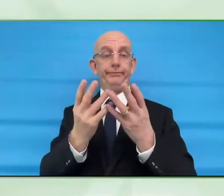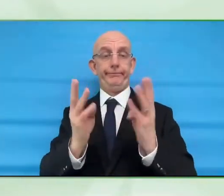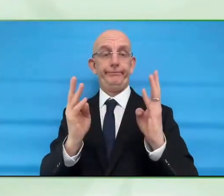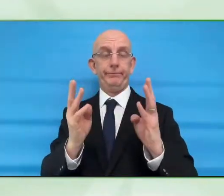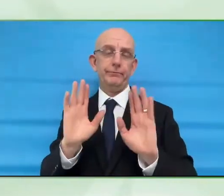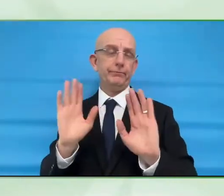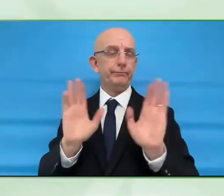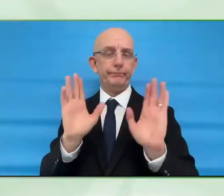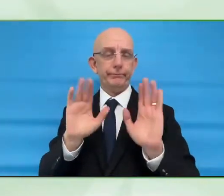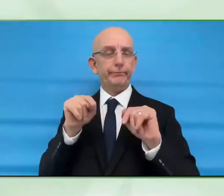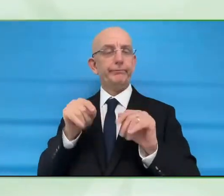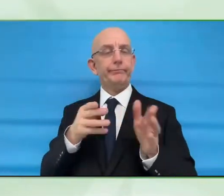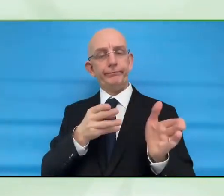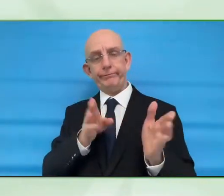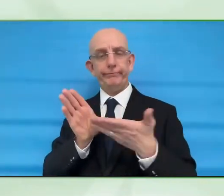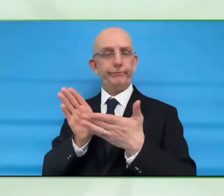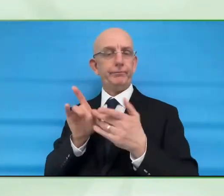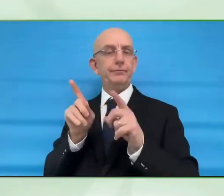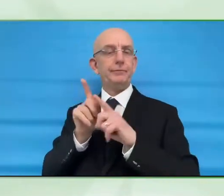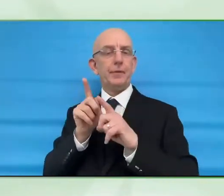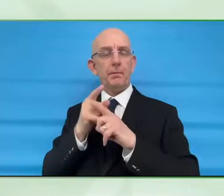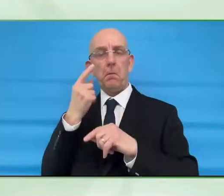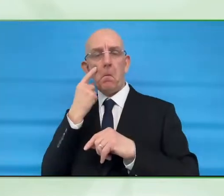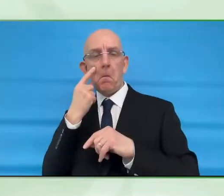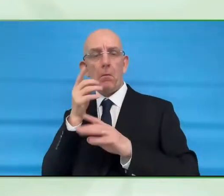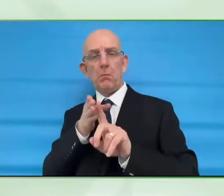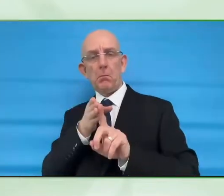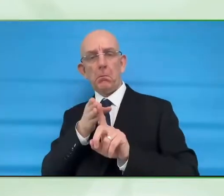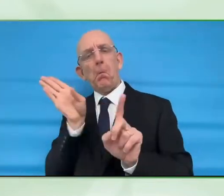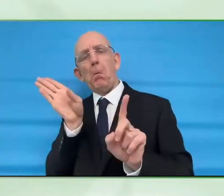Right, there are five senses.